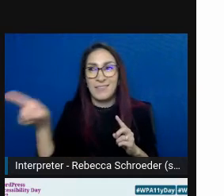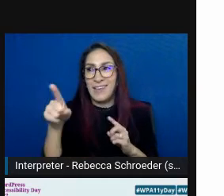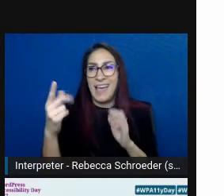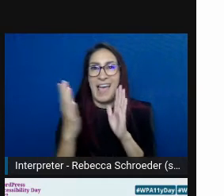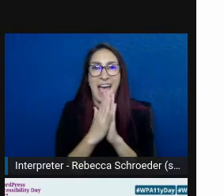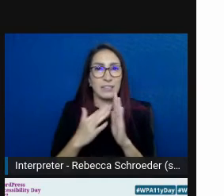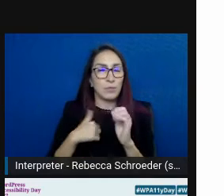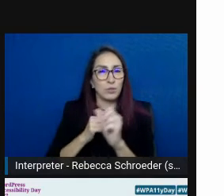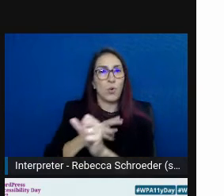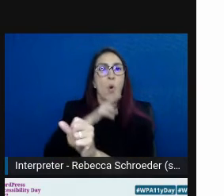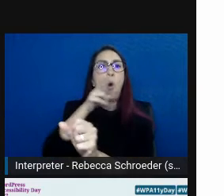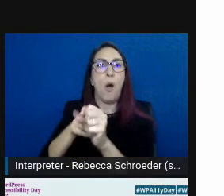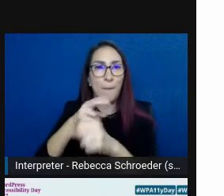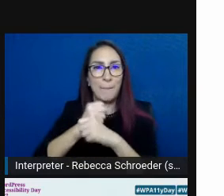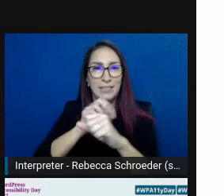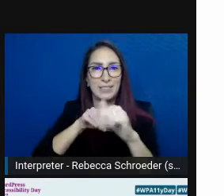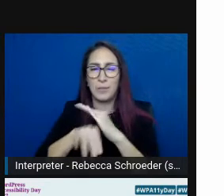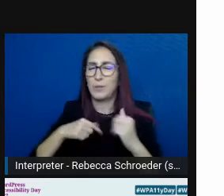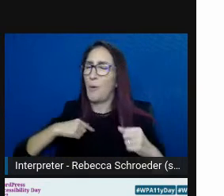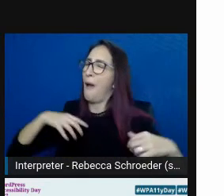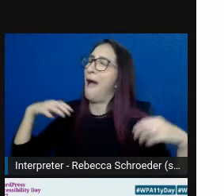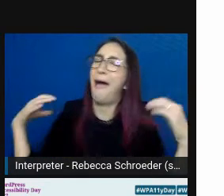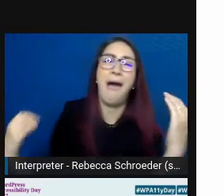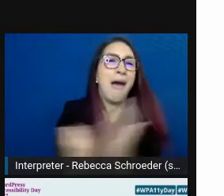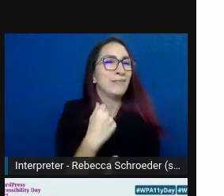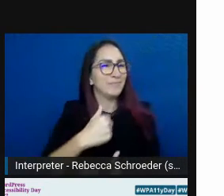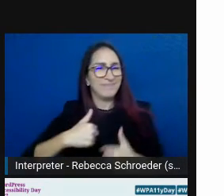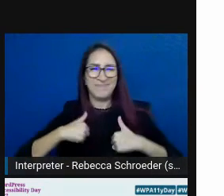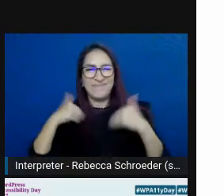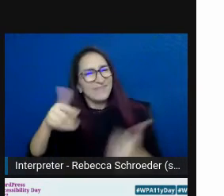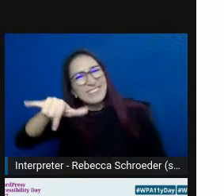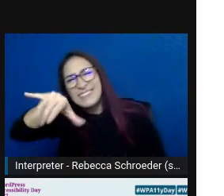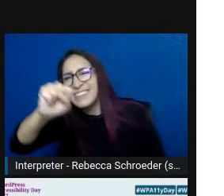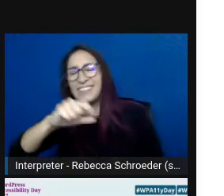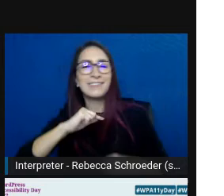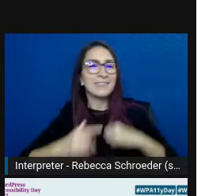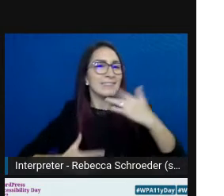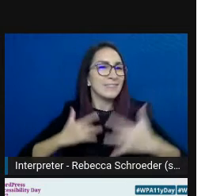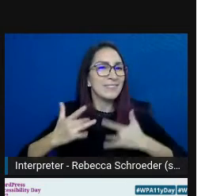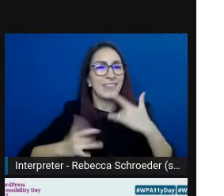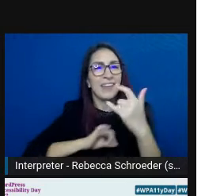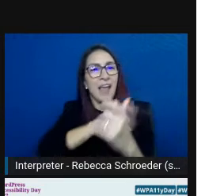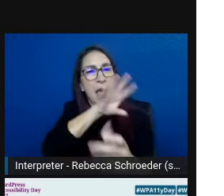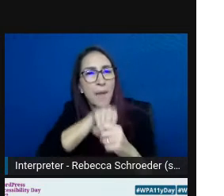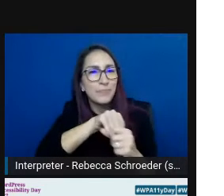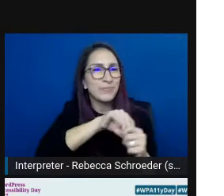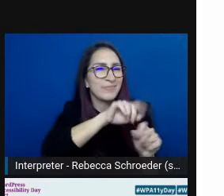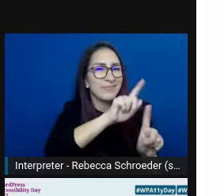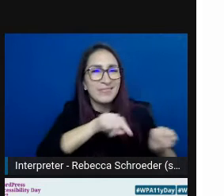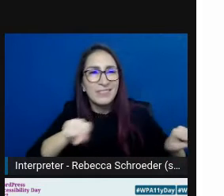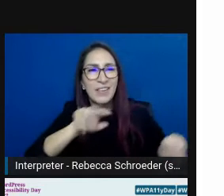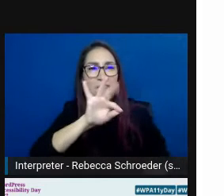Of course, I jumped at the chance, hey, I was getting involved in the forums and I was a bit frustrated